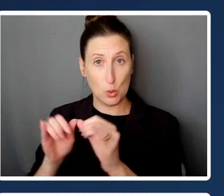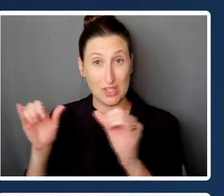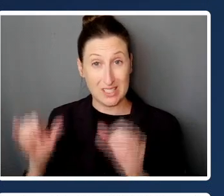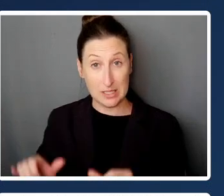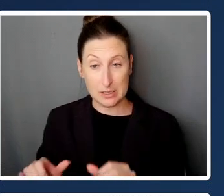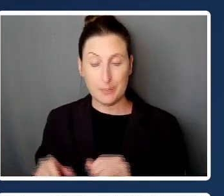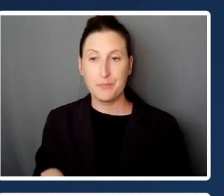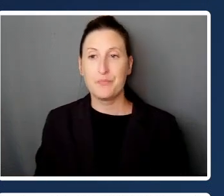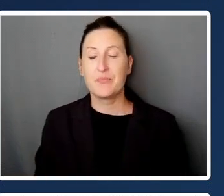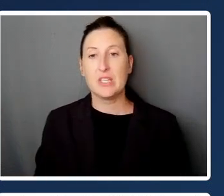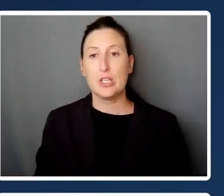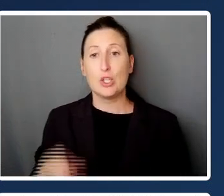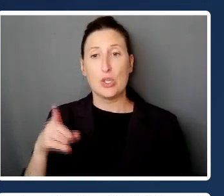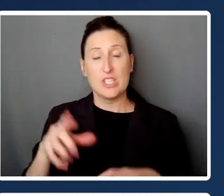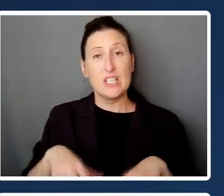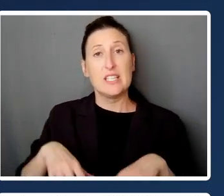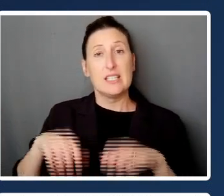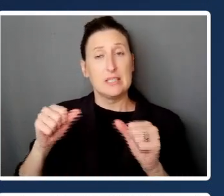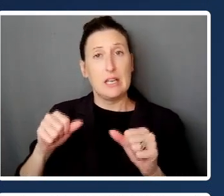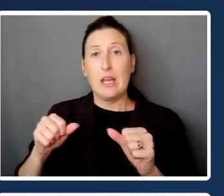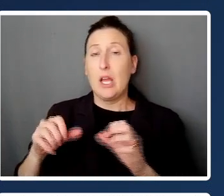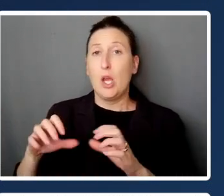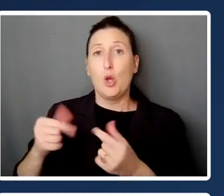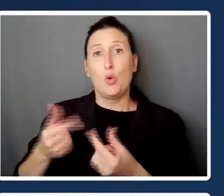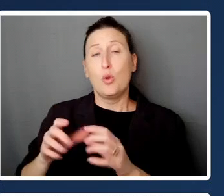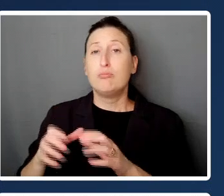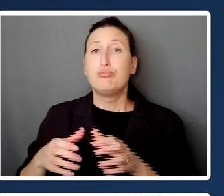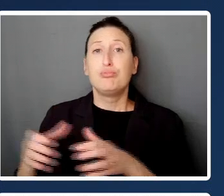taking a group around, showing them the different chiles. Showing them the products that she likes,